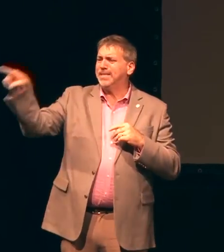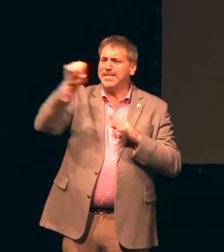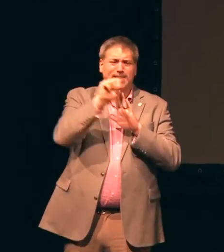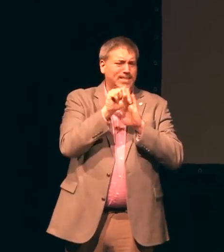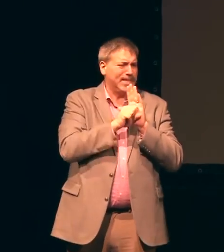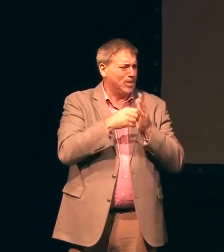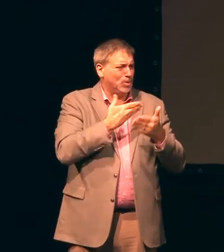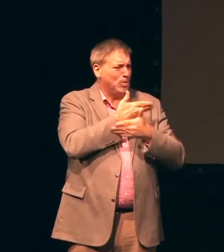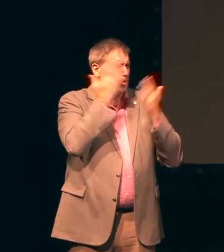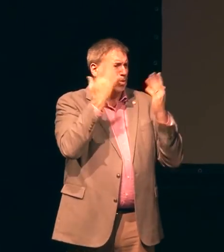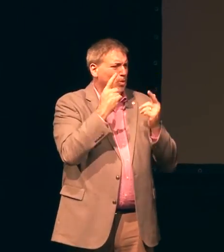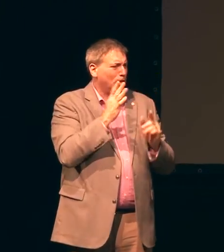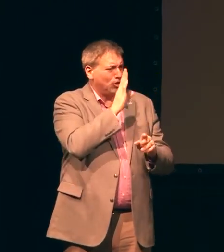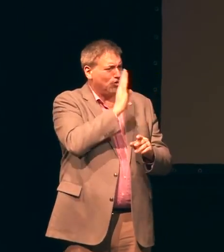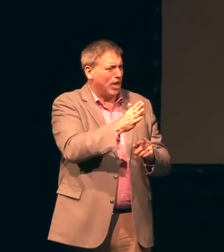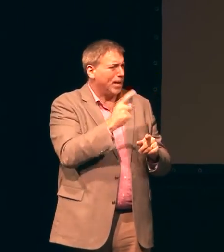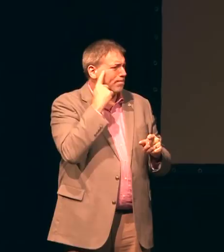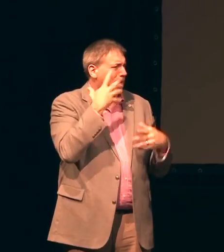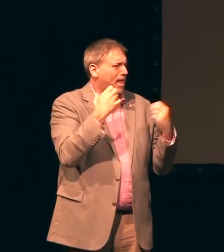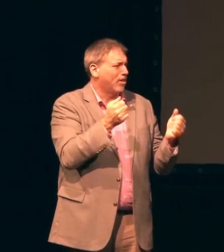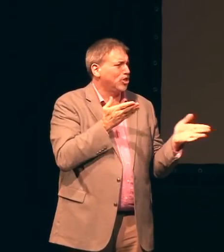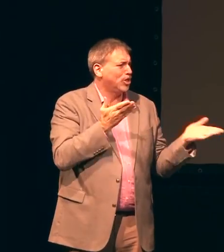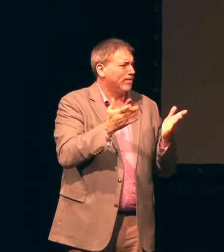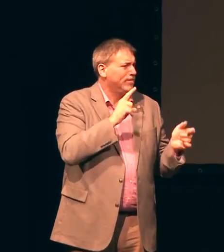part of it is a lot of states dope don't have direct